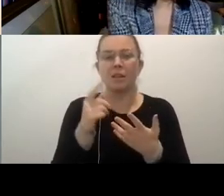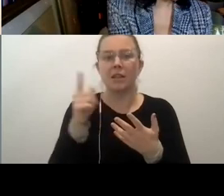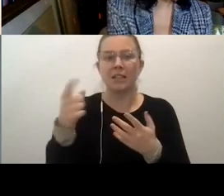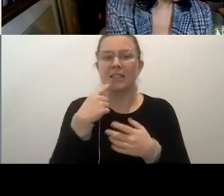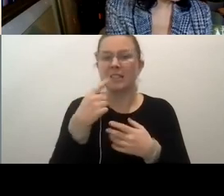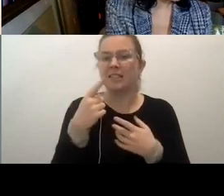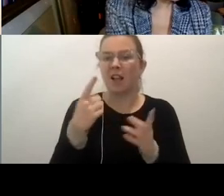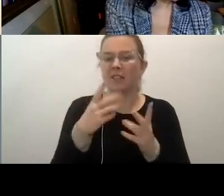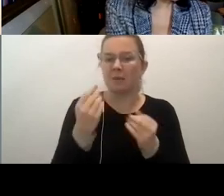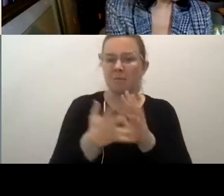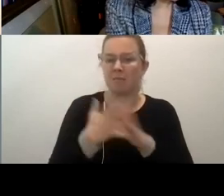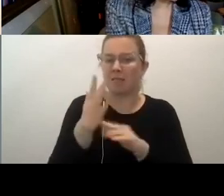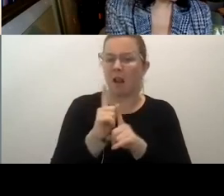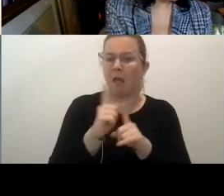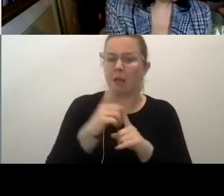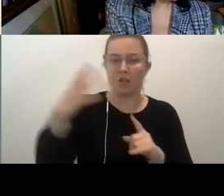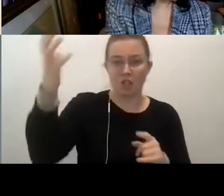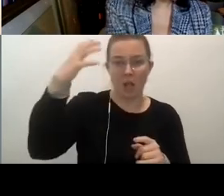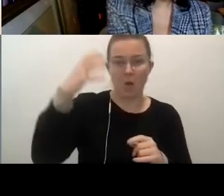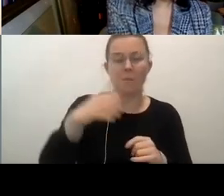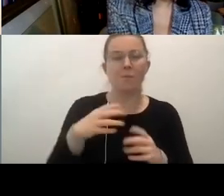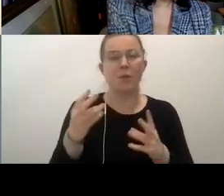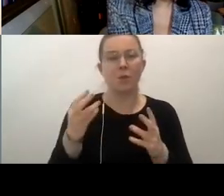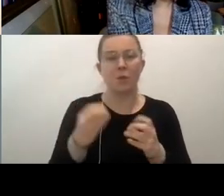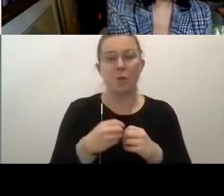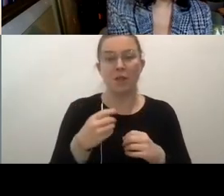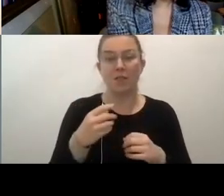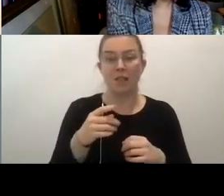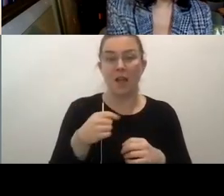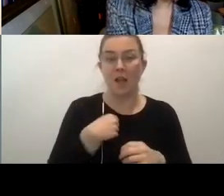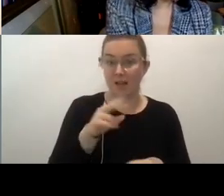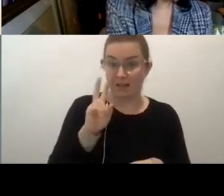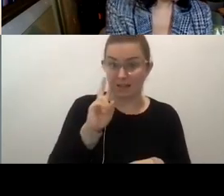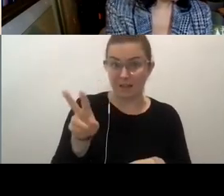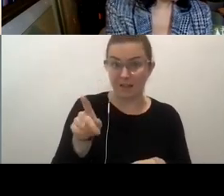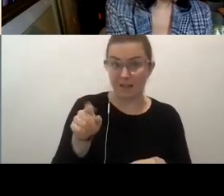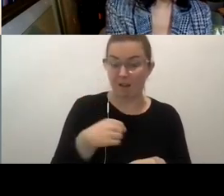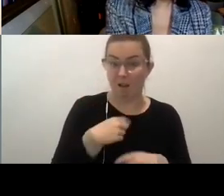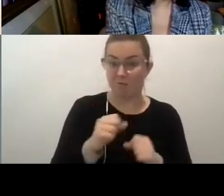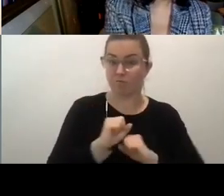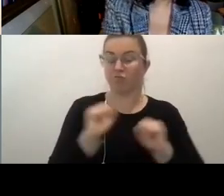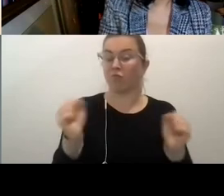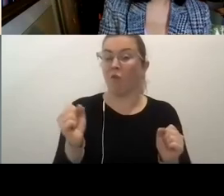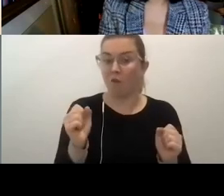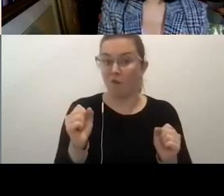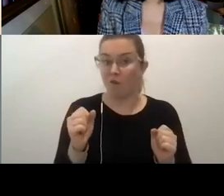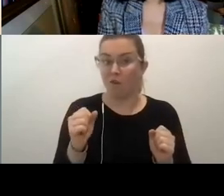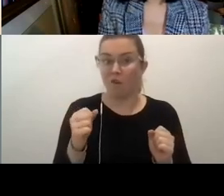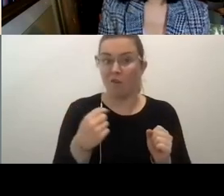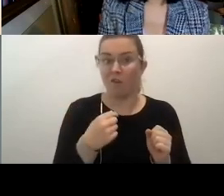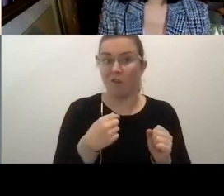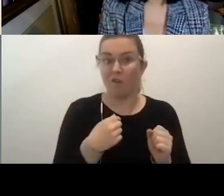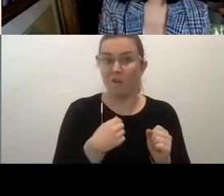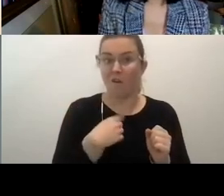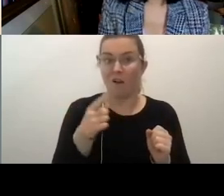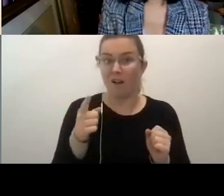a shower" and what that meant that I was just shocked, and it, to me, it was like "that is the